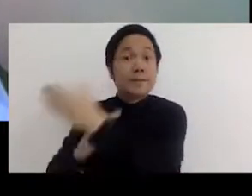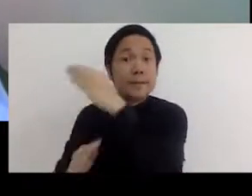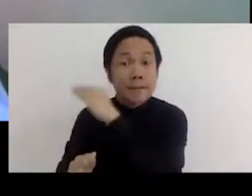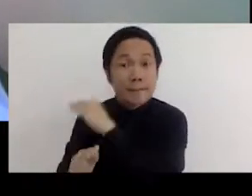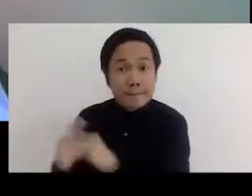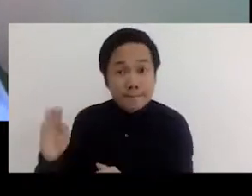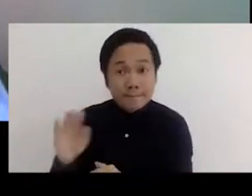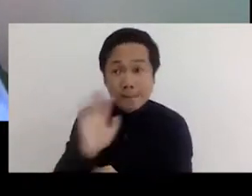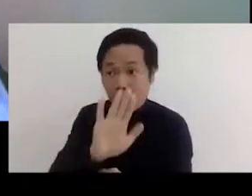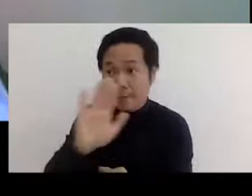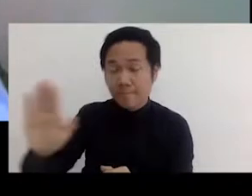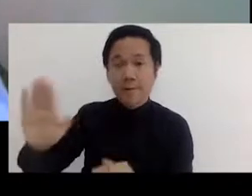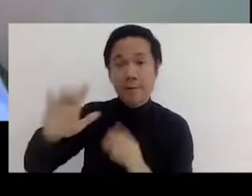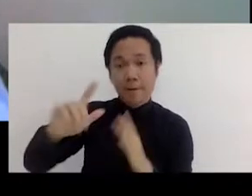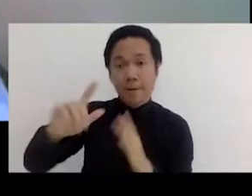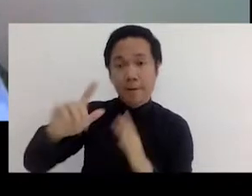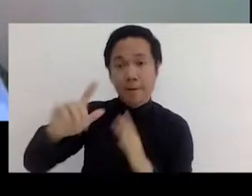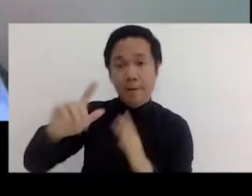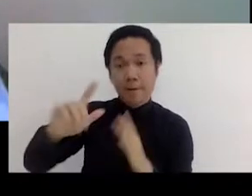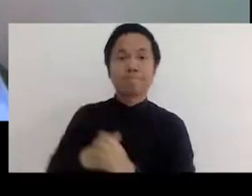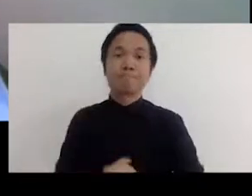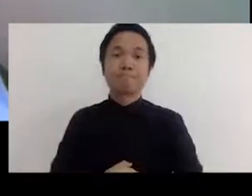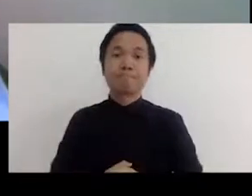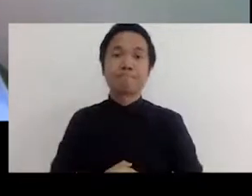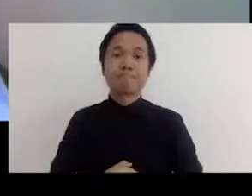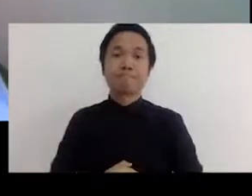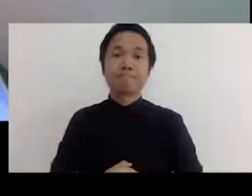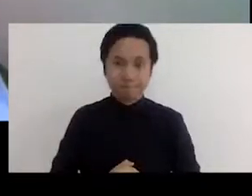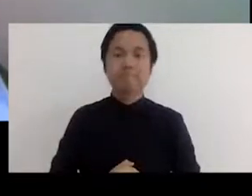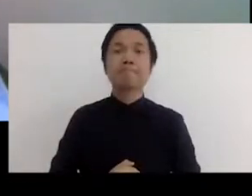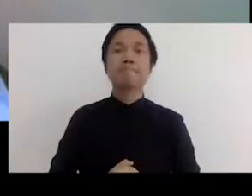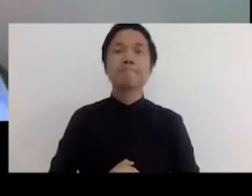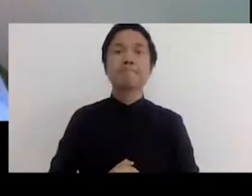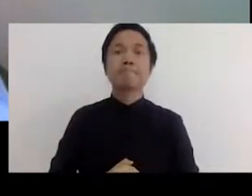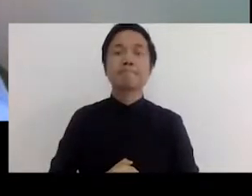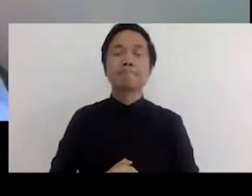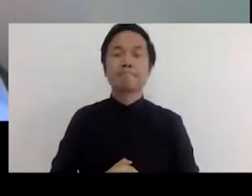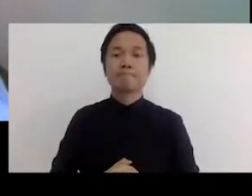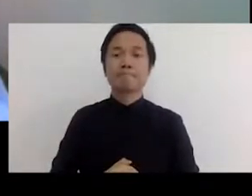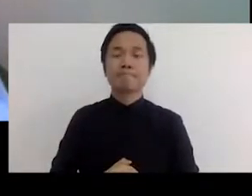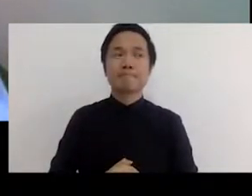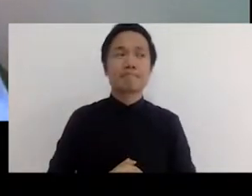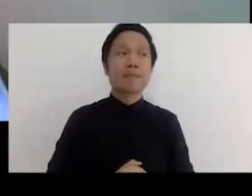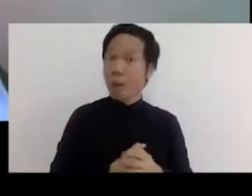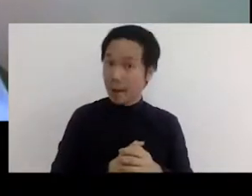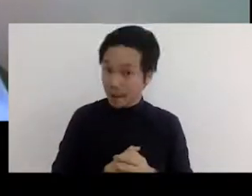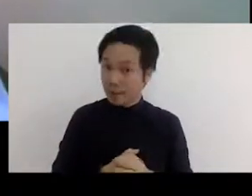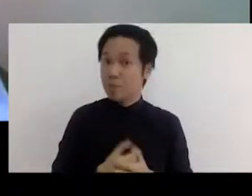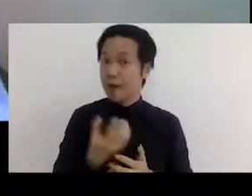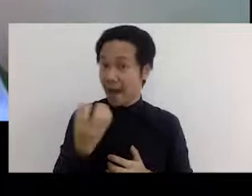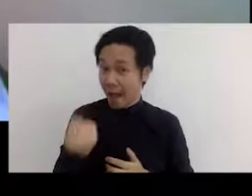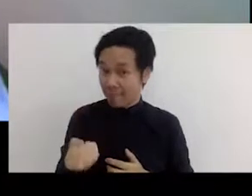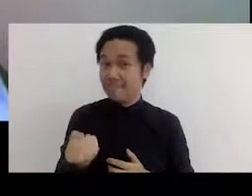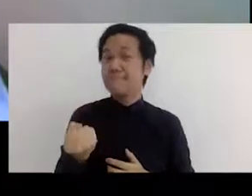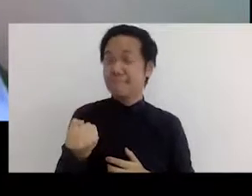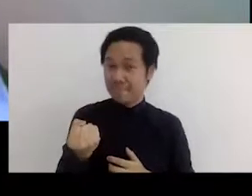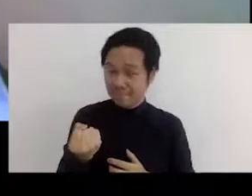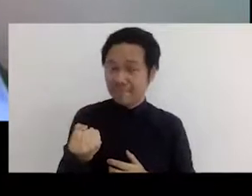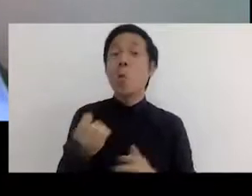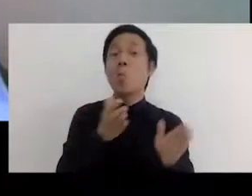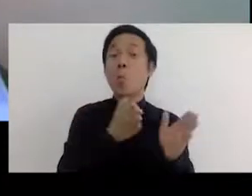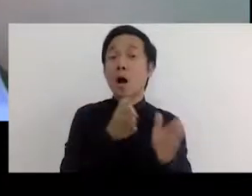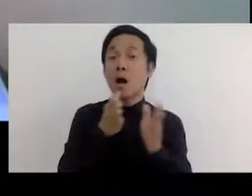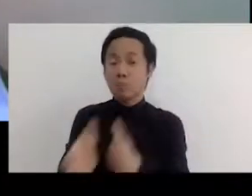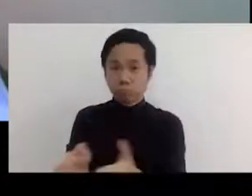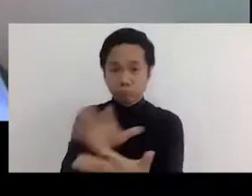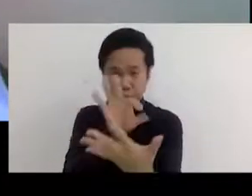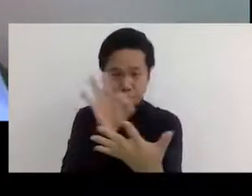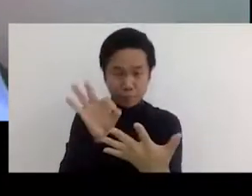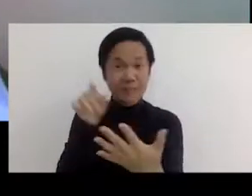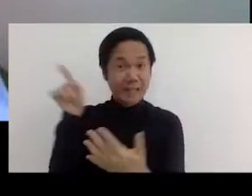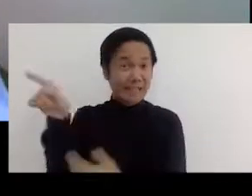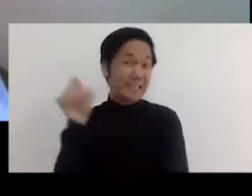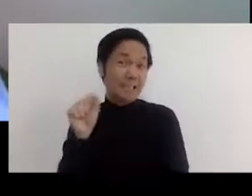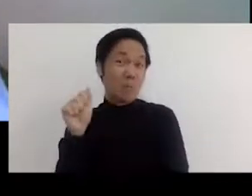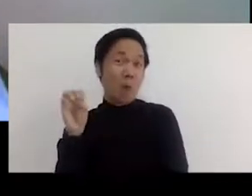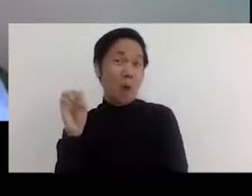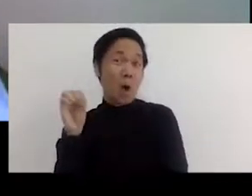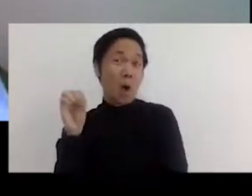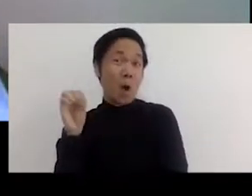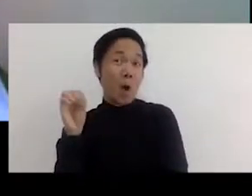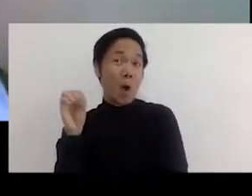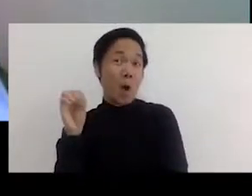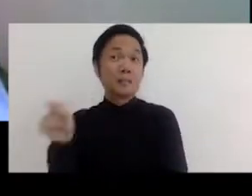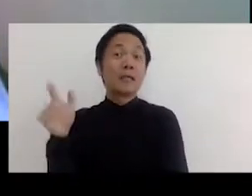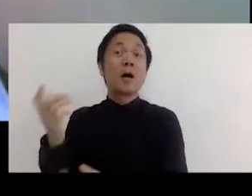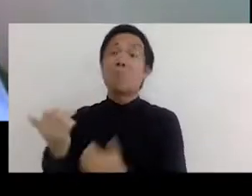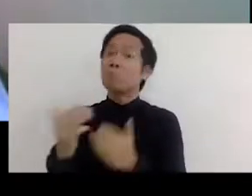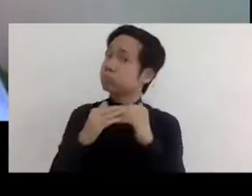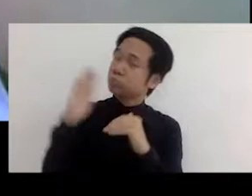most of the governments are promoting the use of sign language during national news, and they are also paying for sign language interpreters.